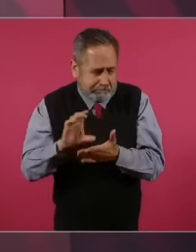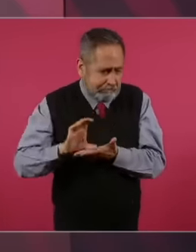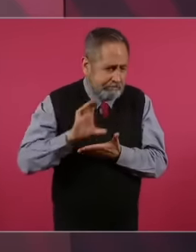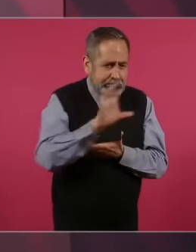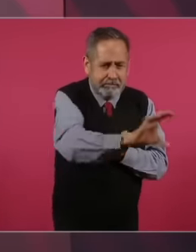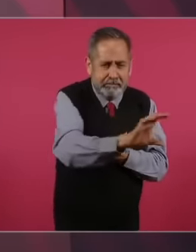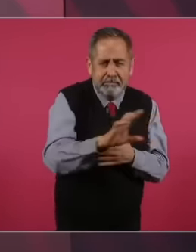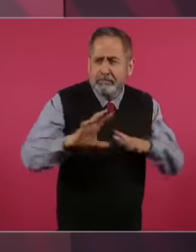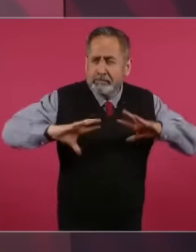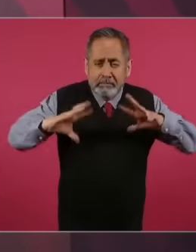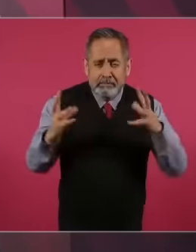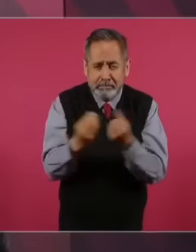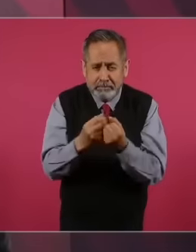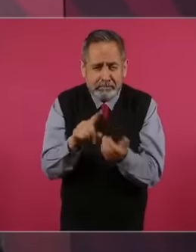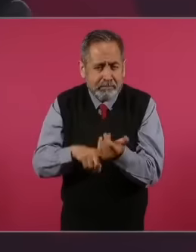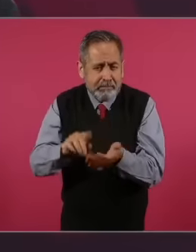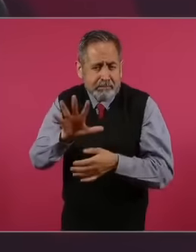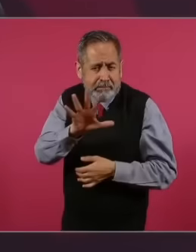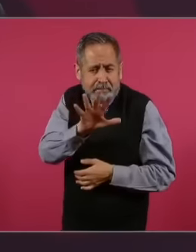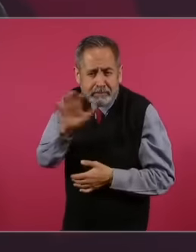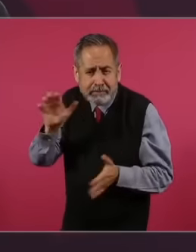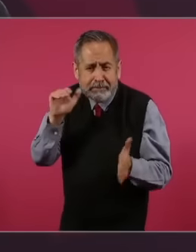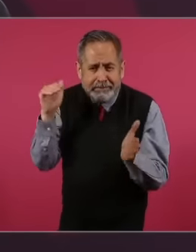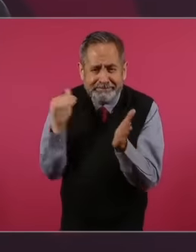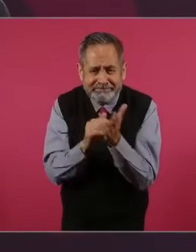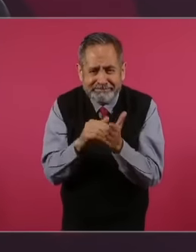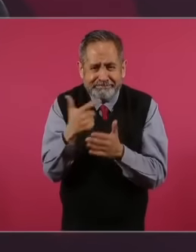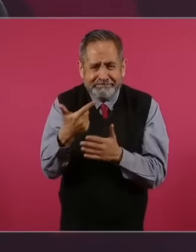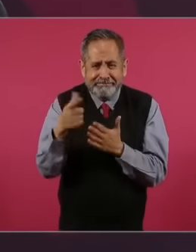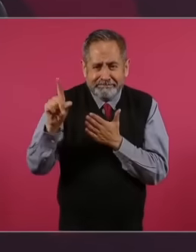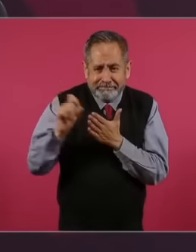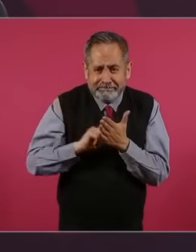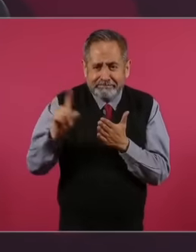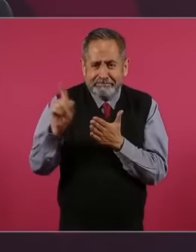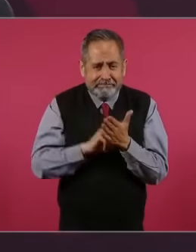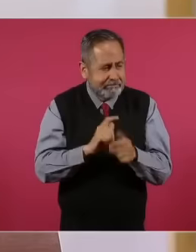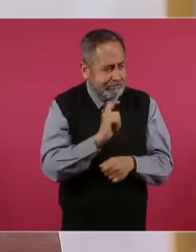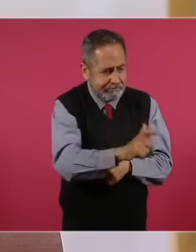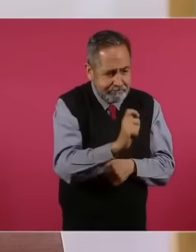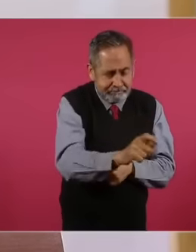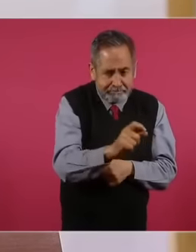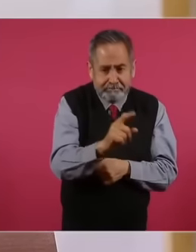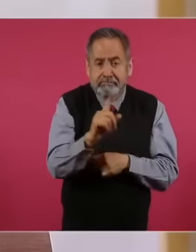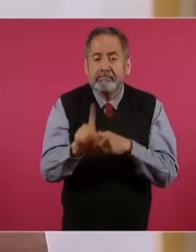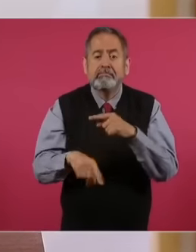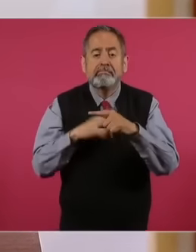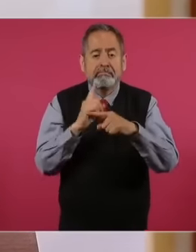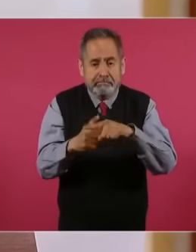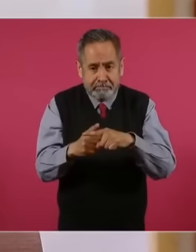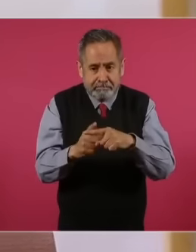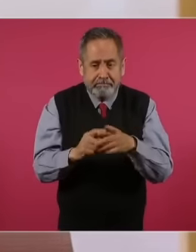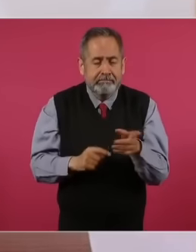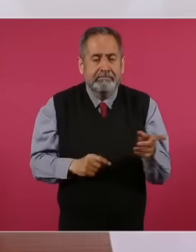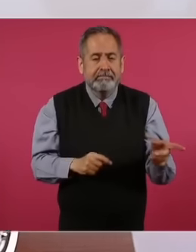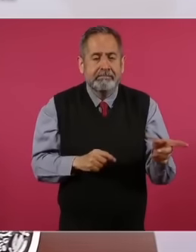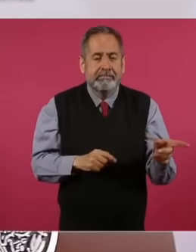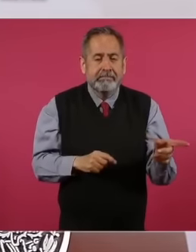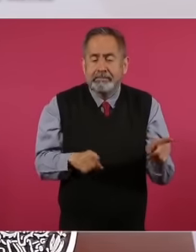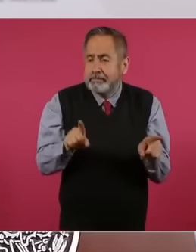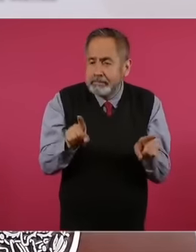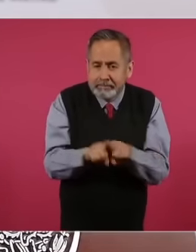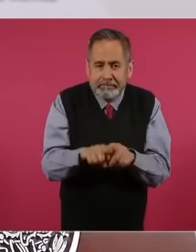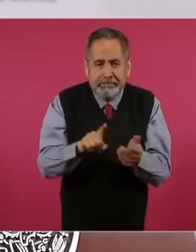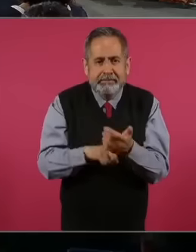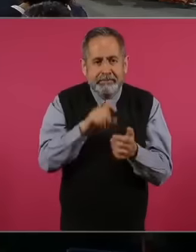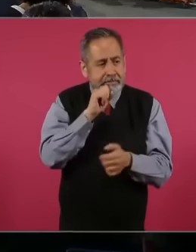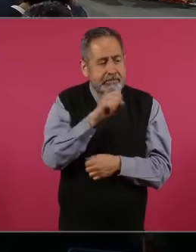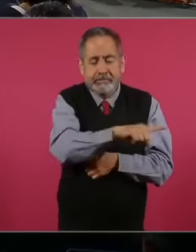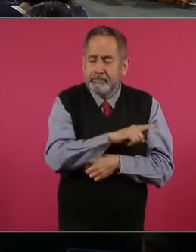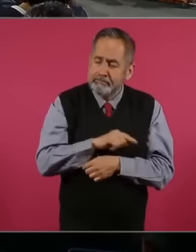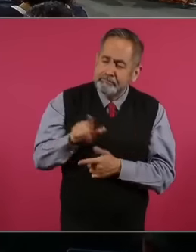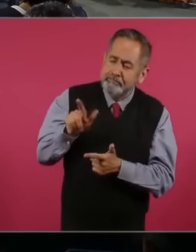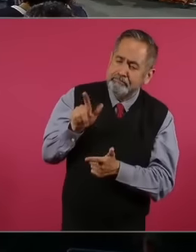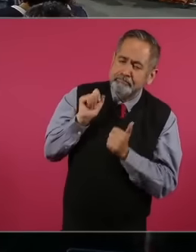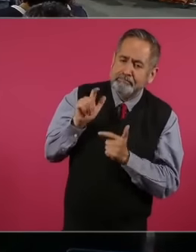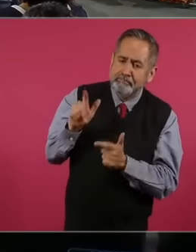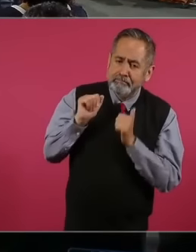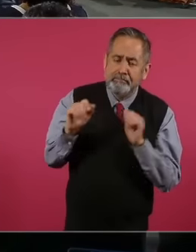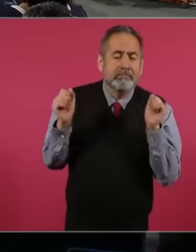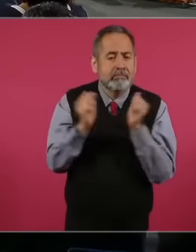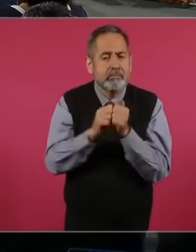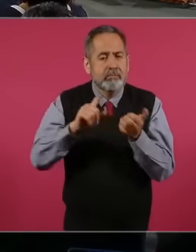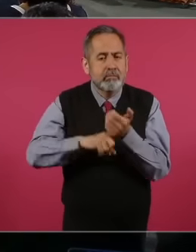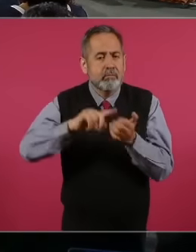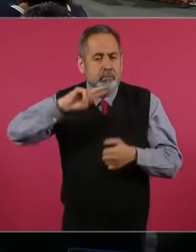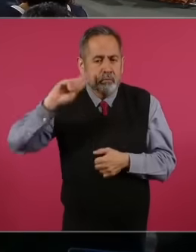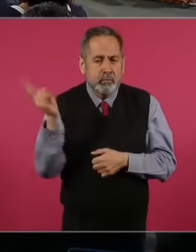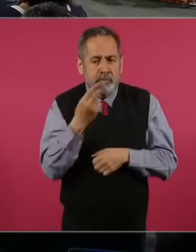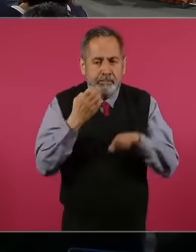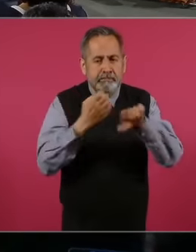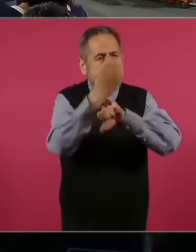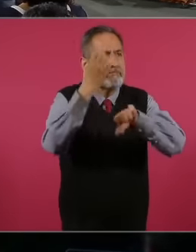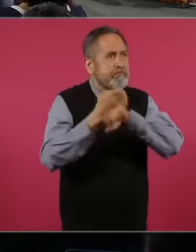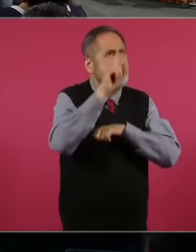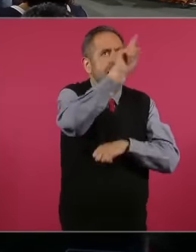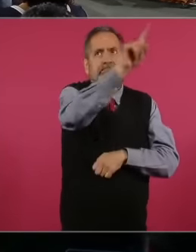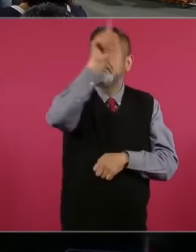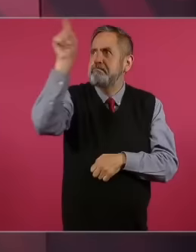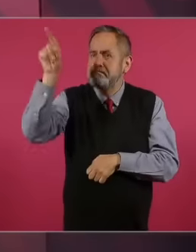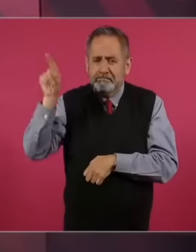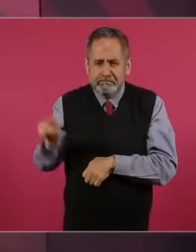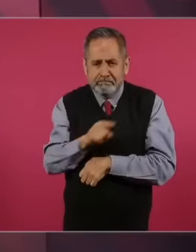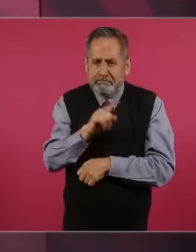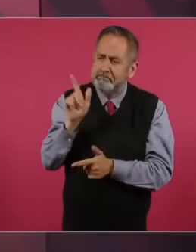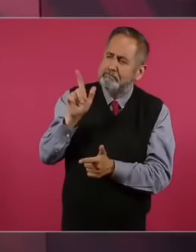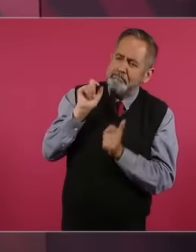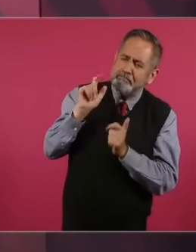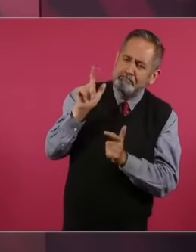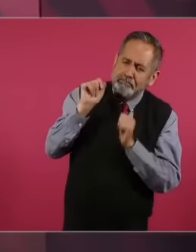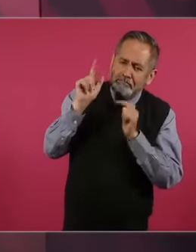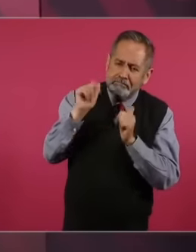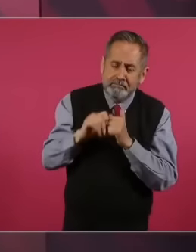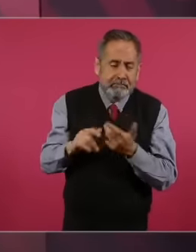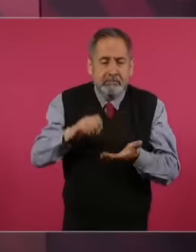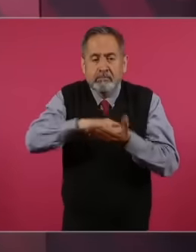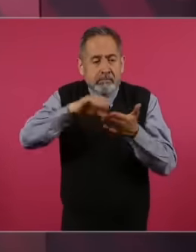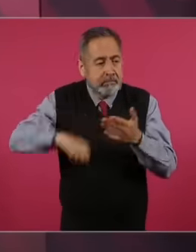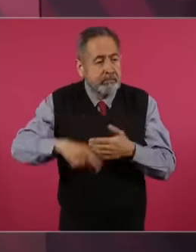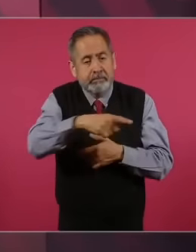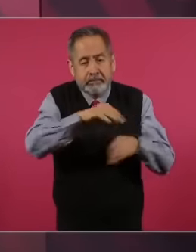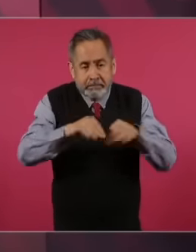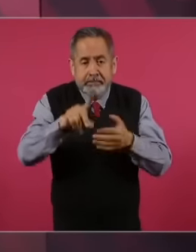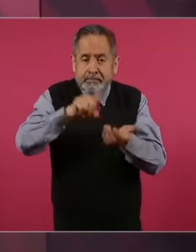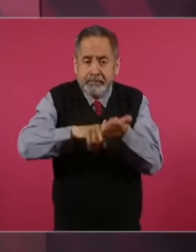we are talking of 500,000 But in addition he also earns money from state universities in Sinaloa.